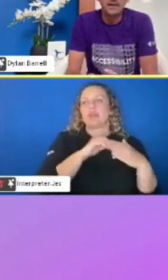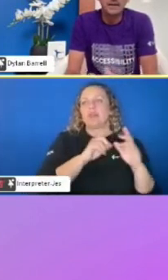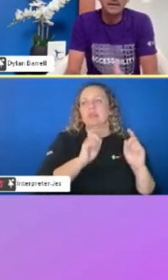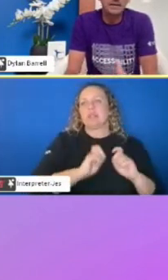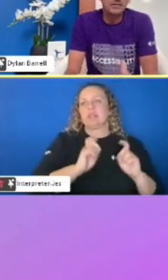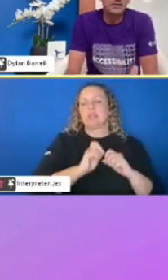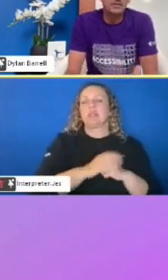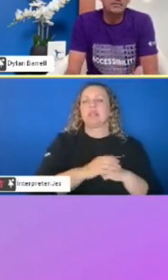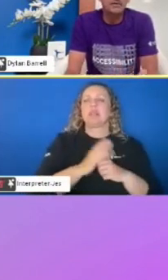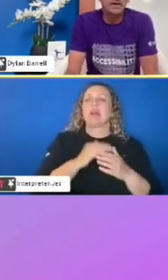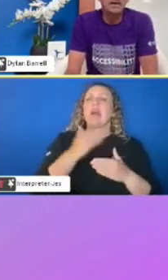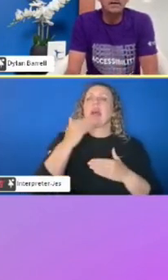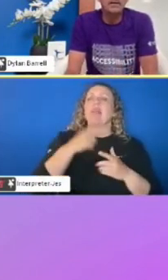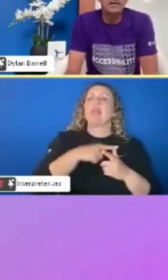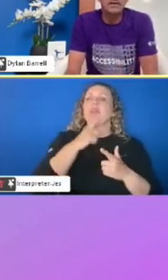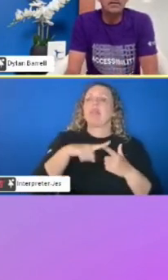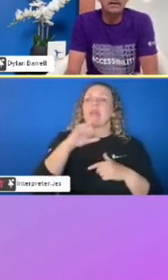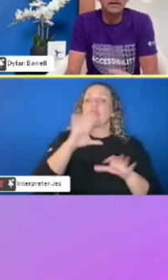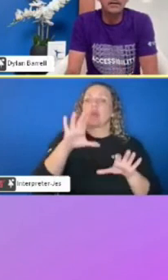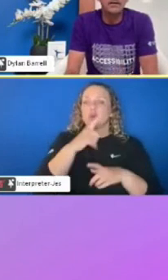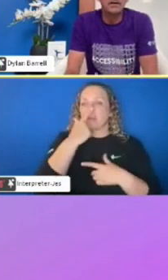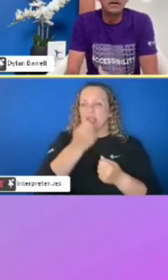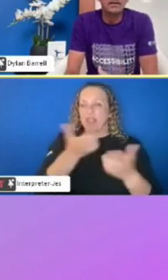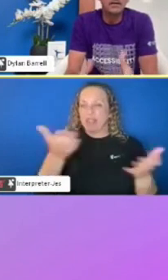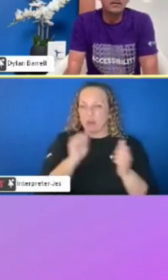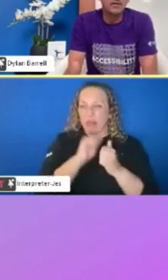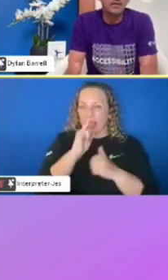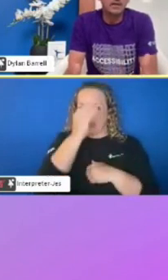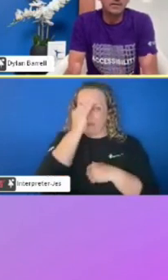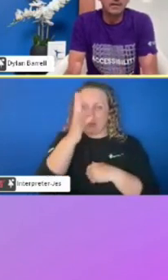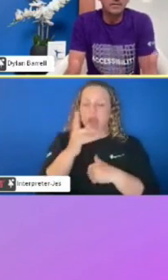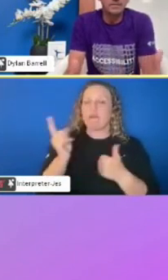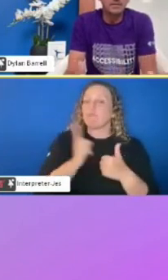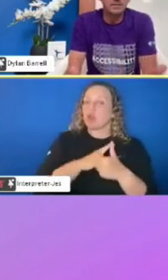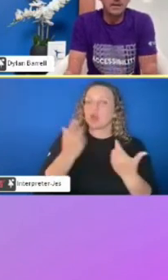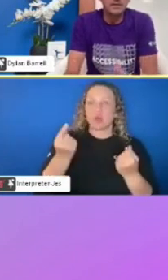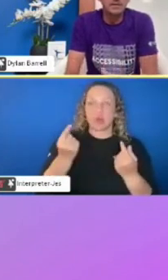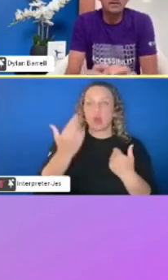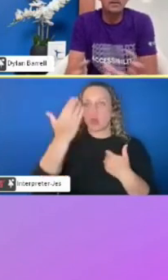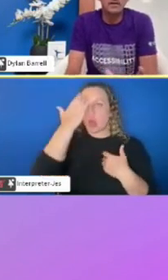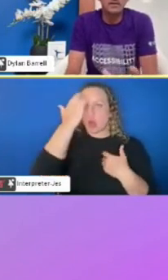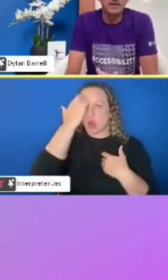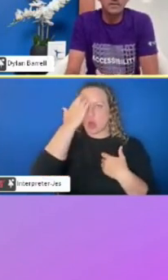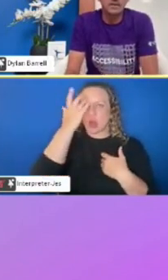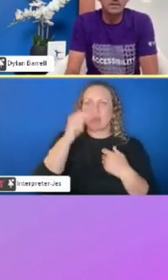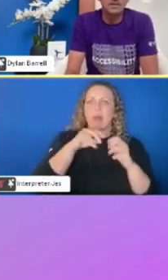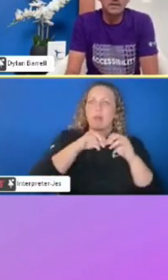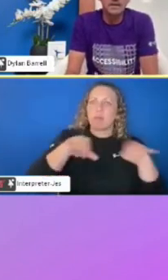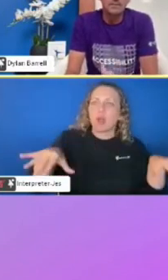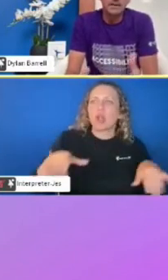And then it can do some really interesting things with that. So first of all, it knows about your branches, it knows about your commits.